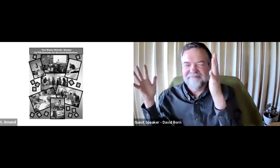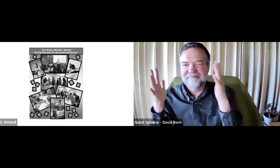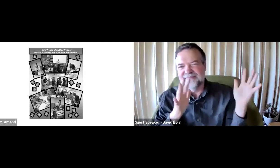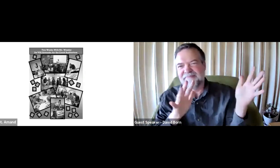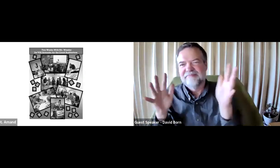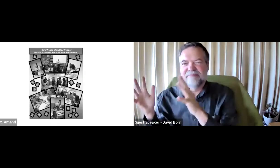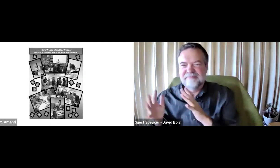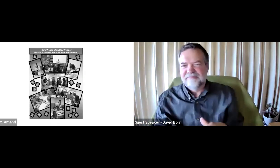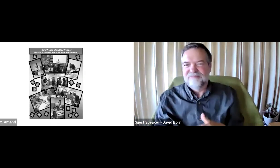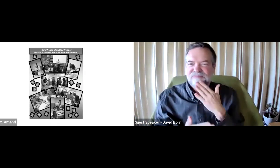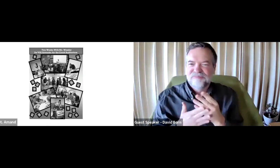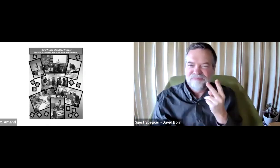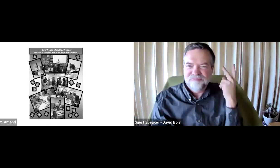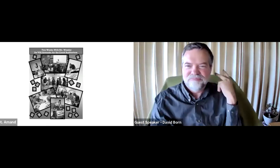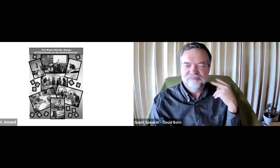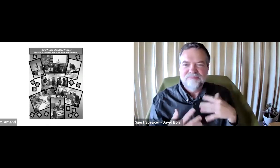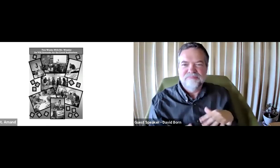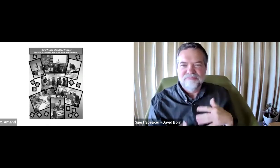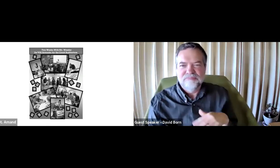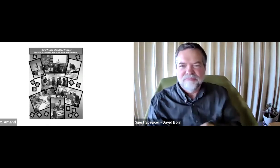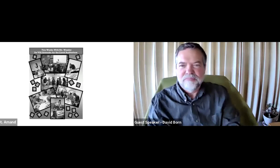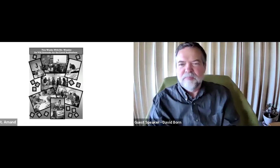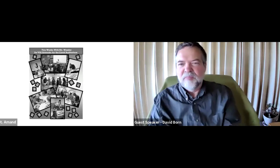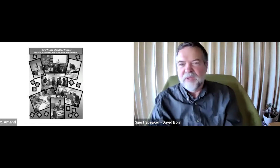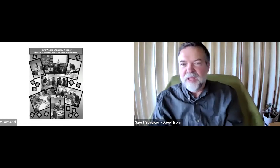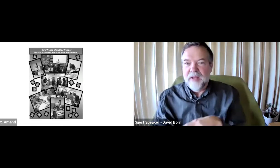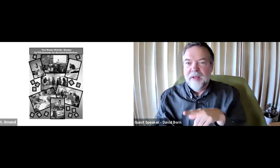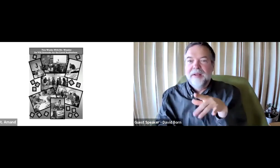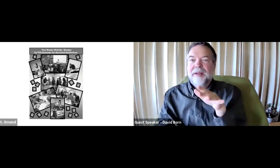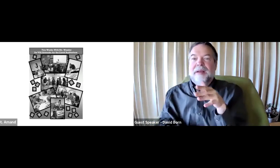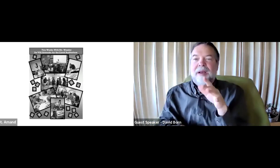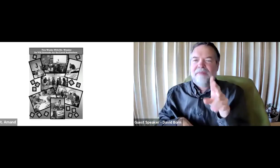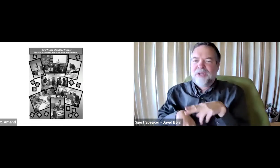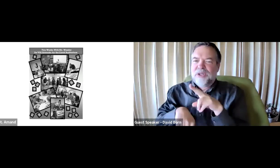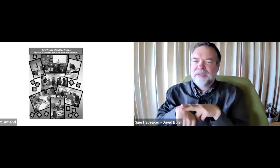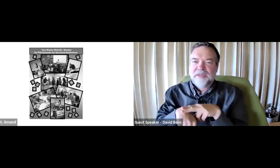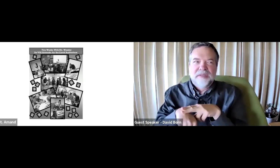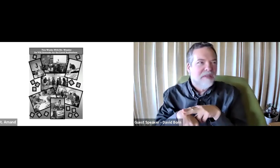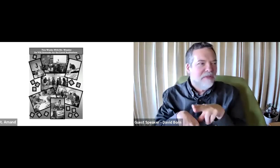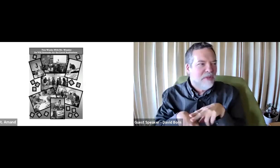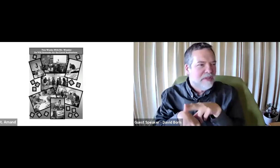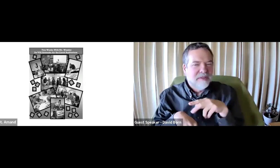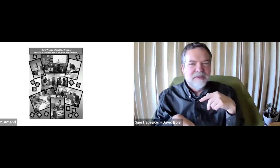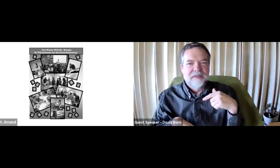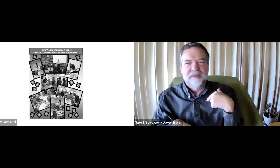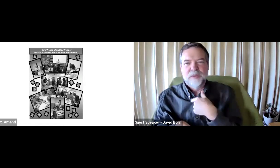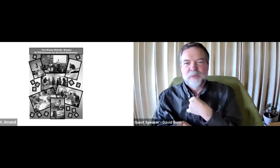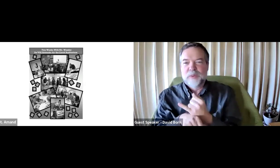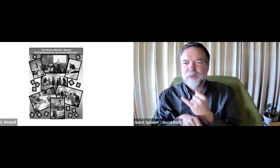for his De'VIA influence on Lloyd Auditorium. What a good memory that was. Pretty amazing.